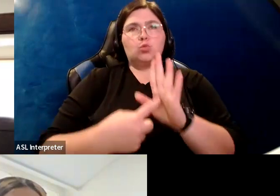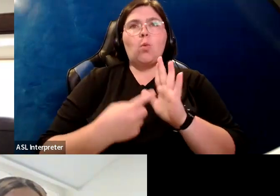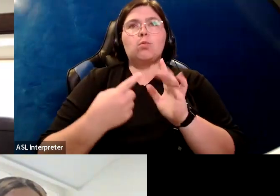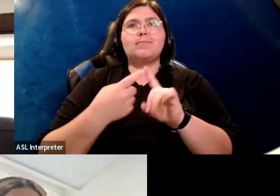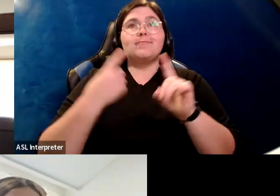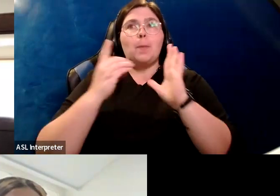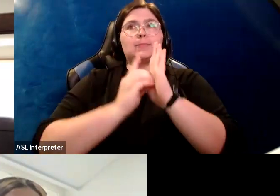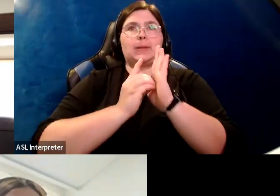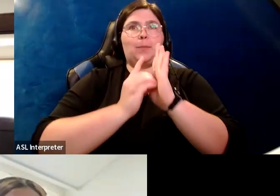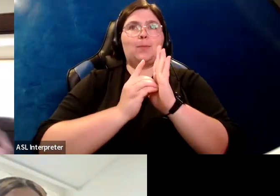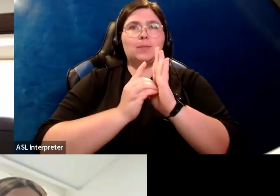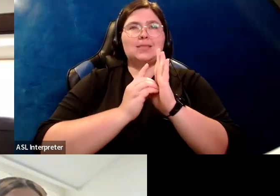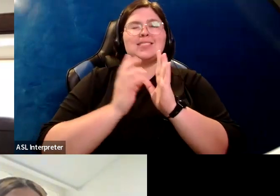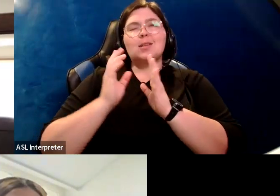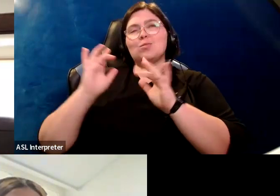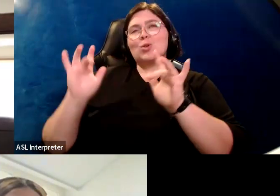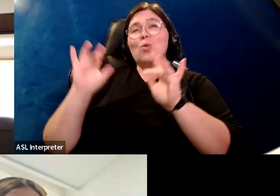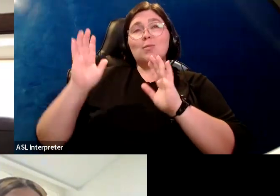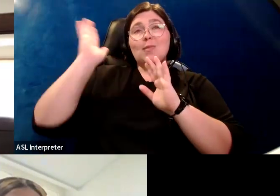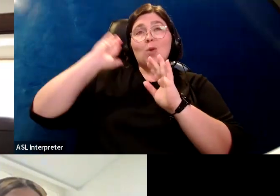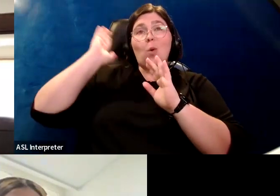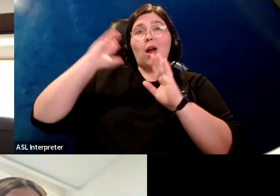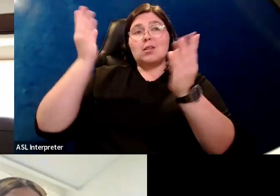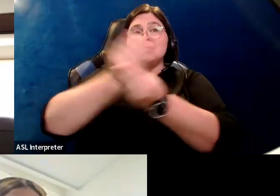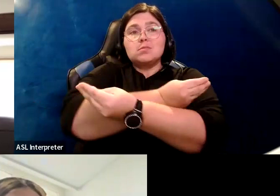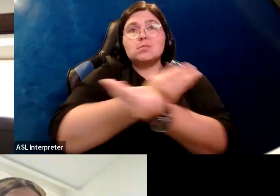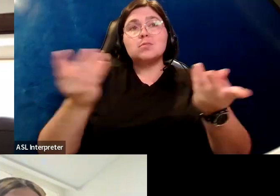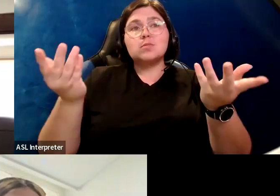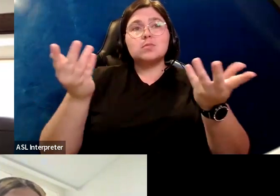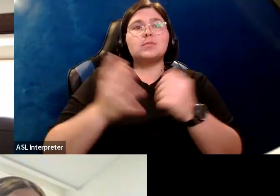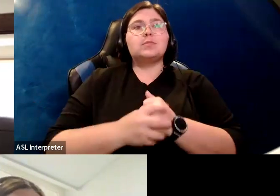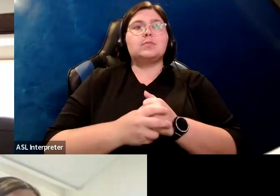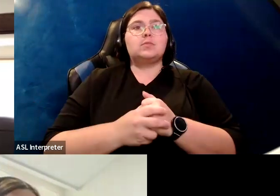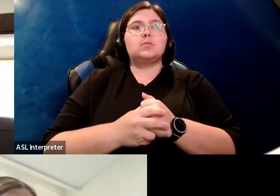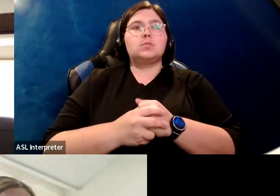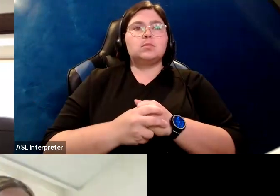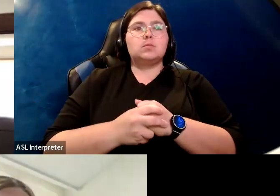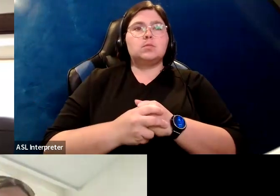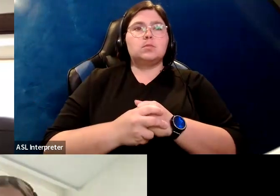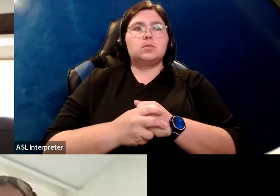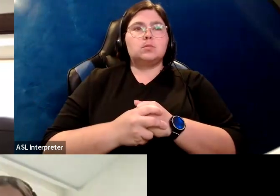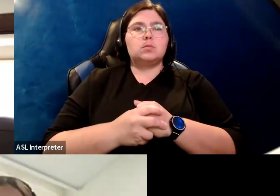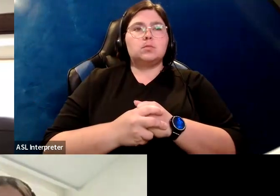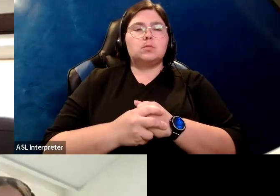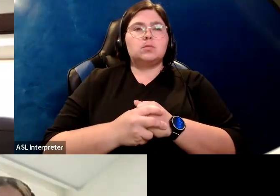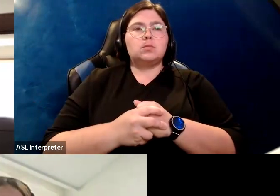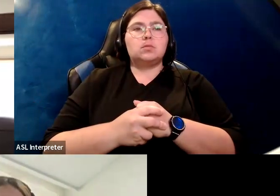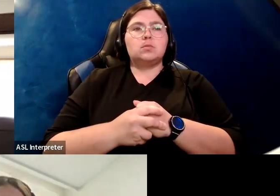videos that were prerecorded and shared with the audience through the chat to lay the foundation for the panel